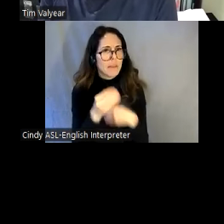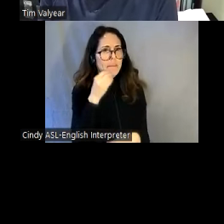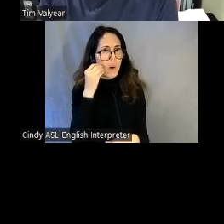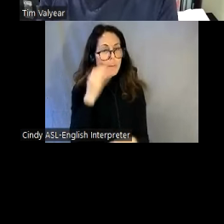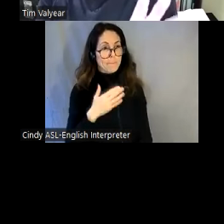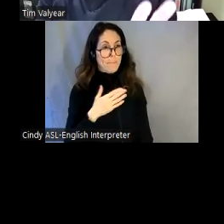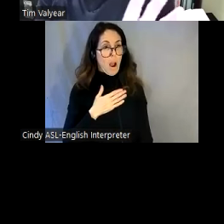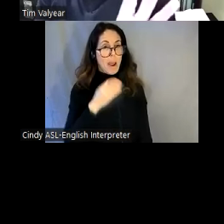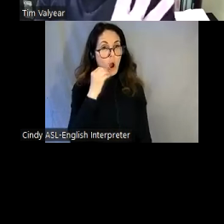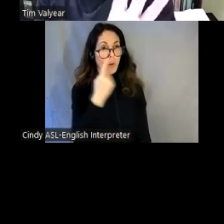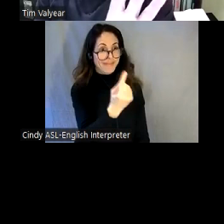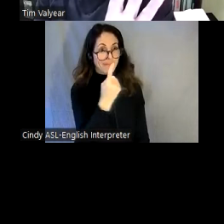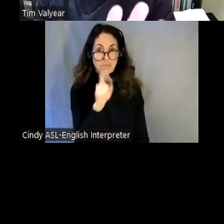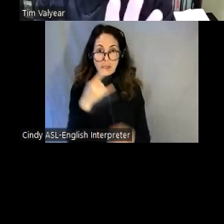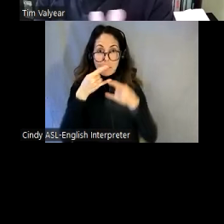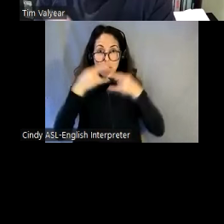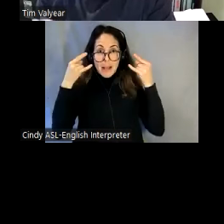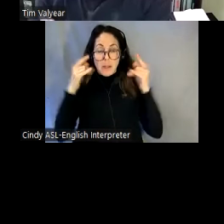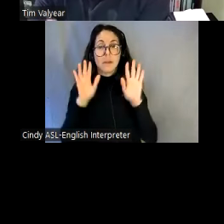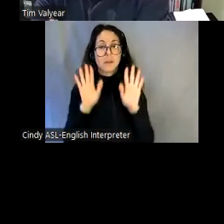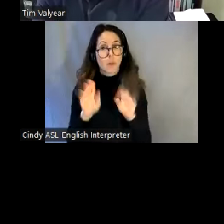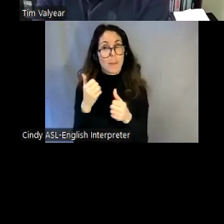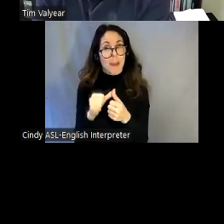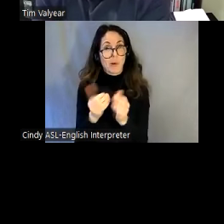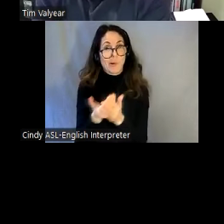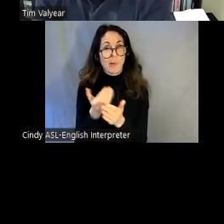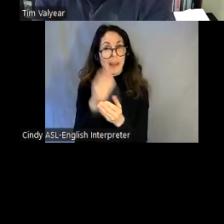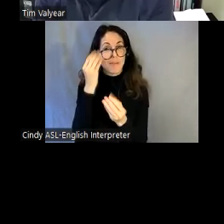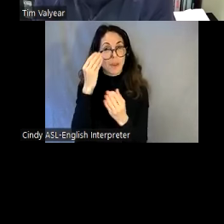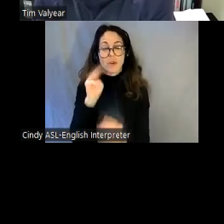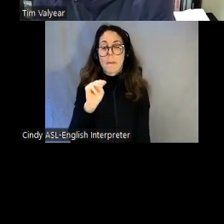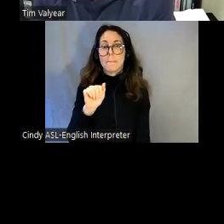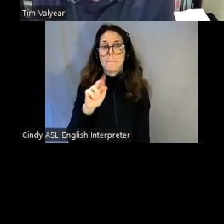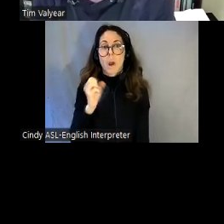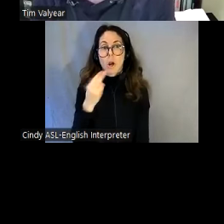there's question about does somebody need to wear a mask